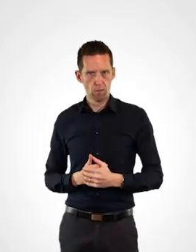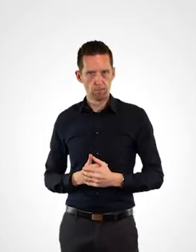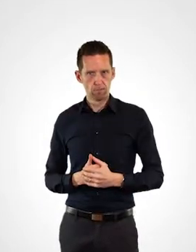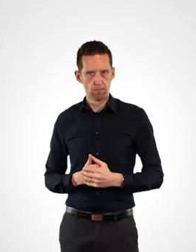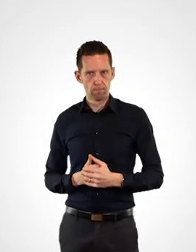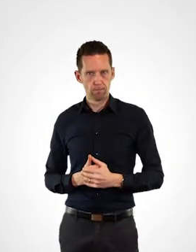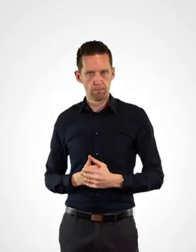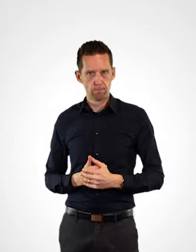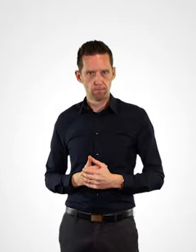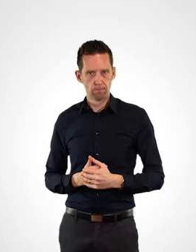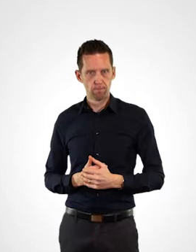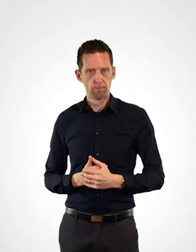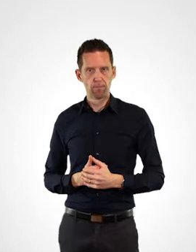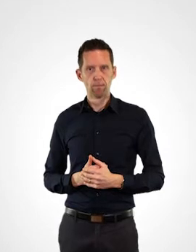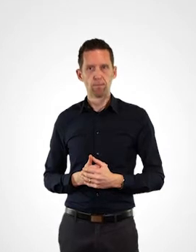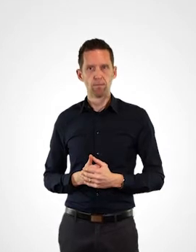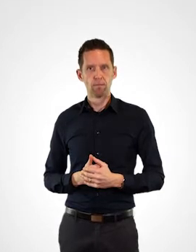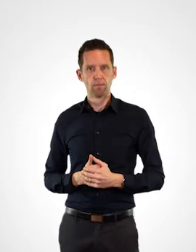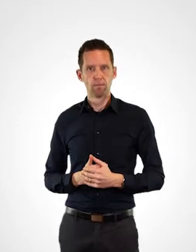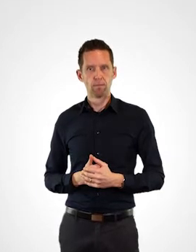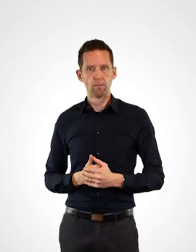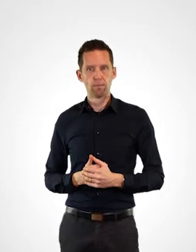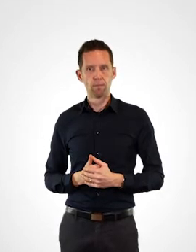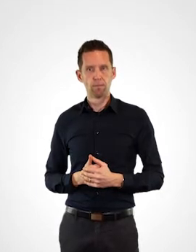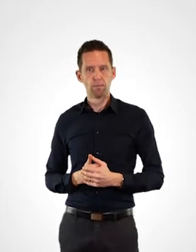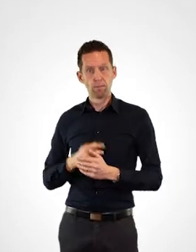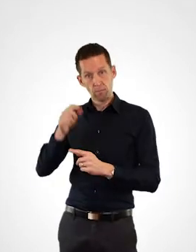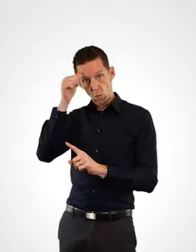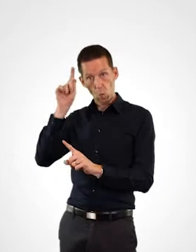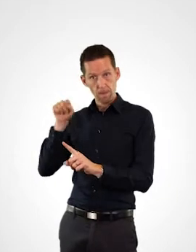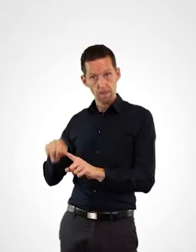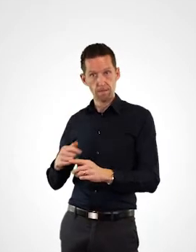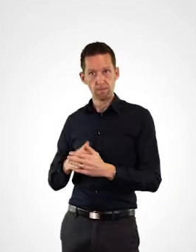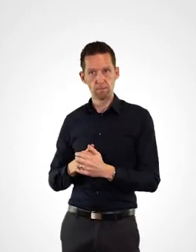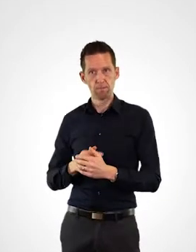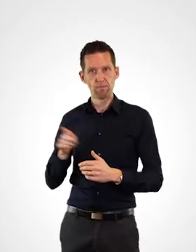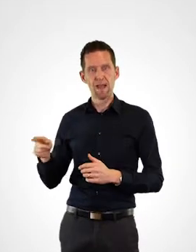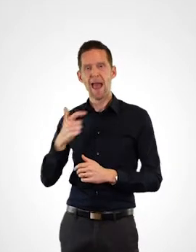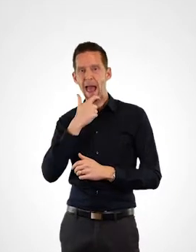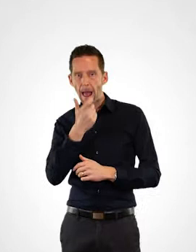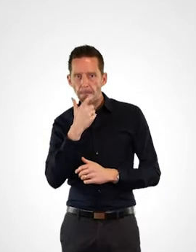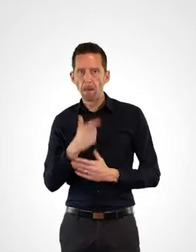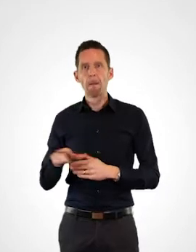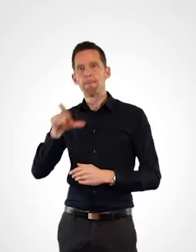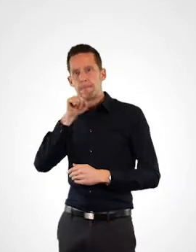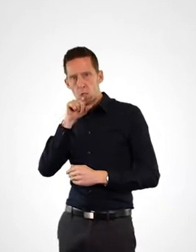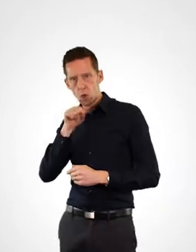That's right. How did you know that was "remarkable"? Because, um... You know what this is. An apple.